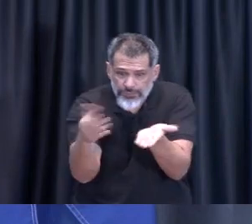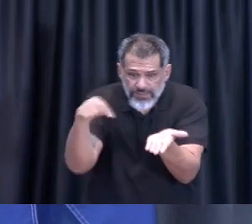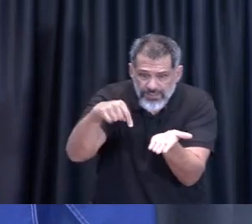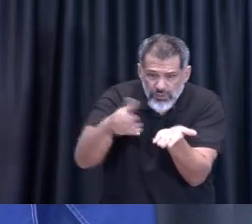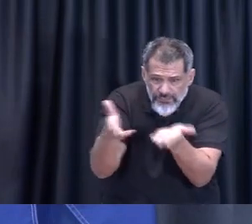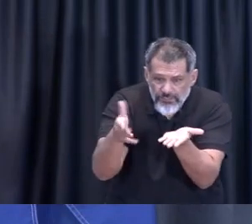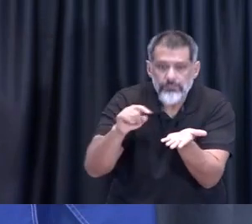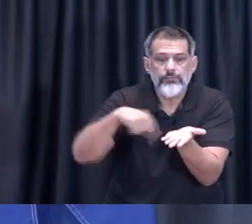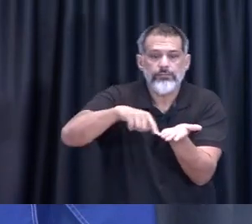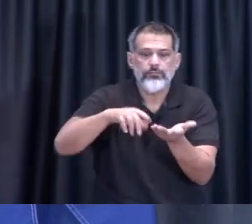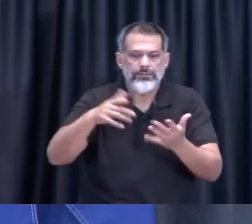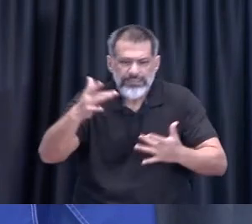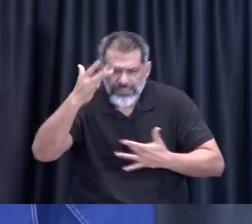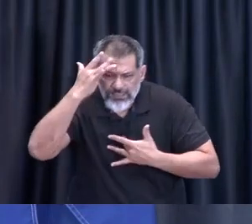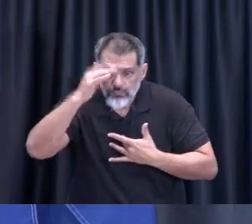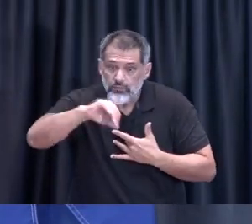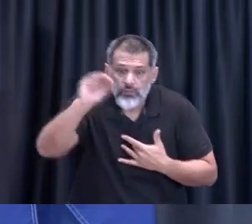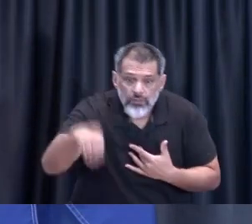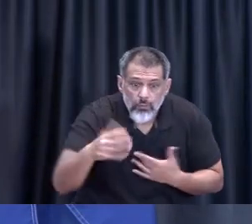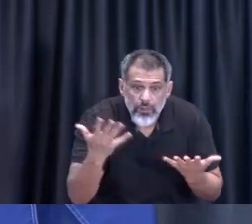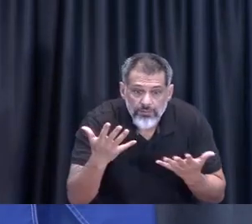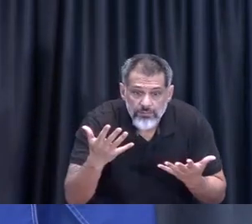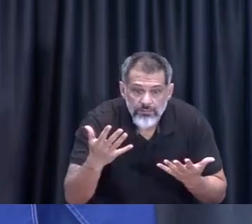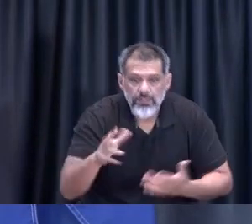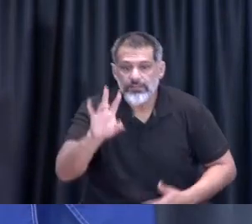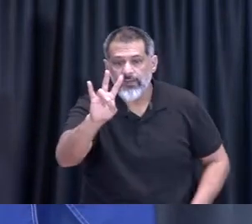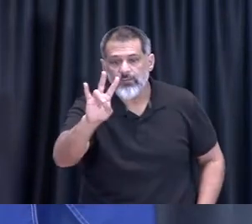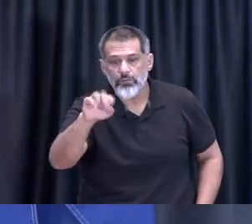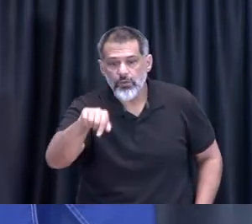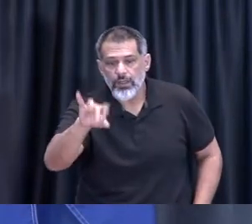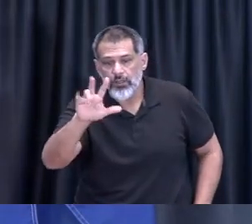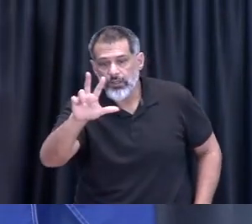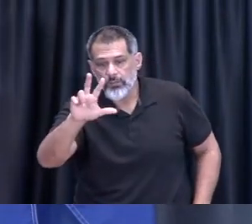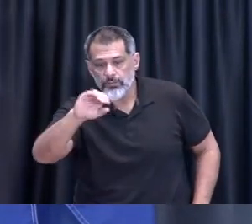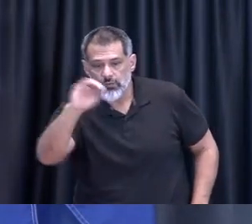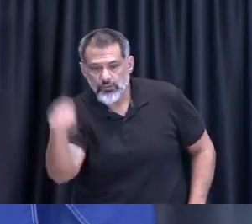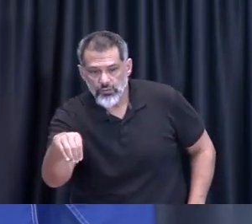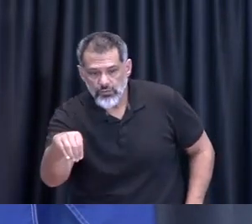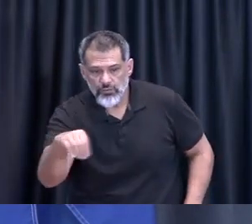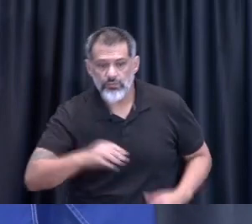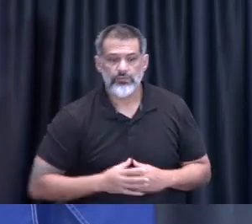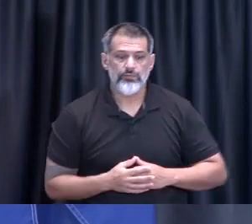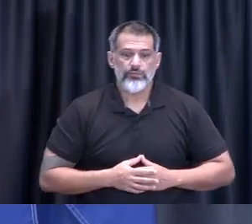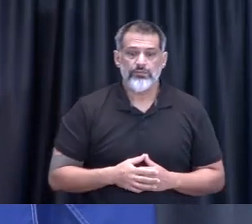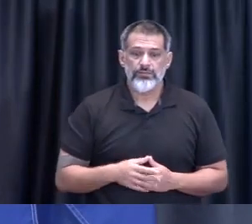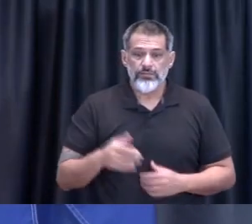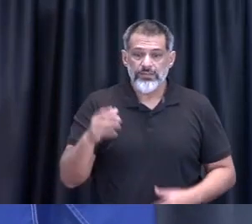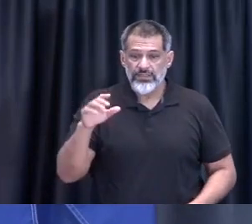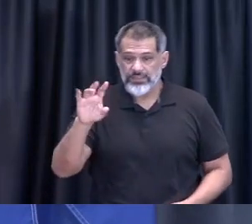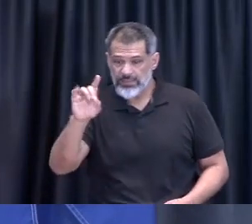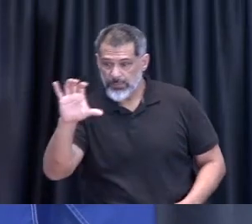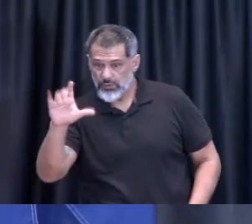an average unplanned absence rate of 7.3 per cent. Between December 24th and January